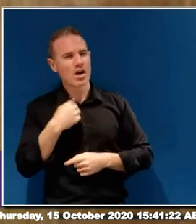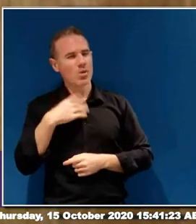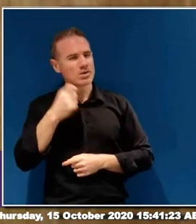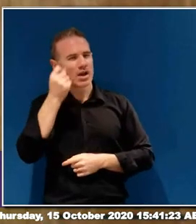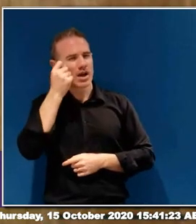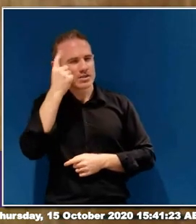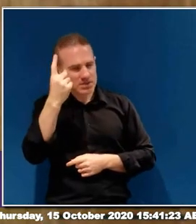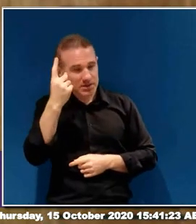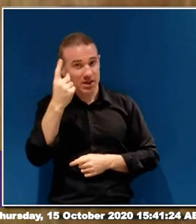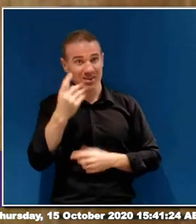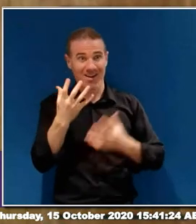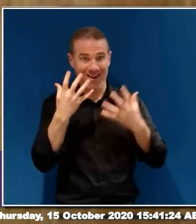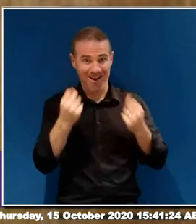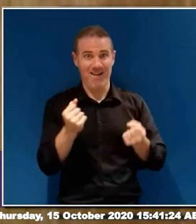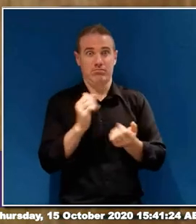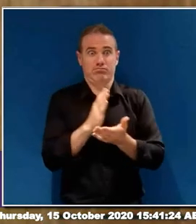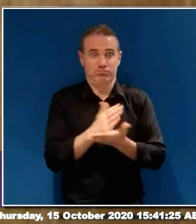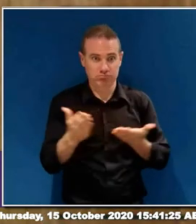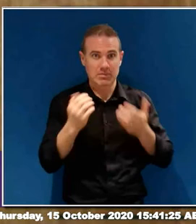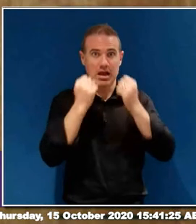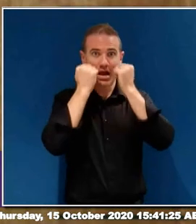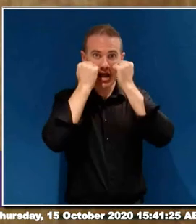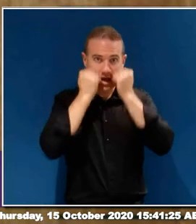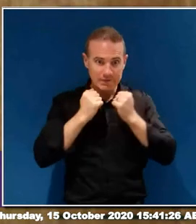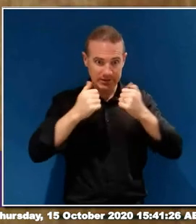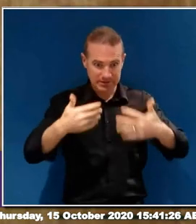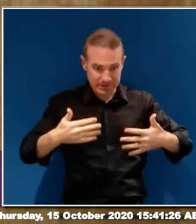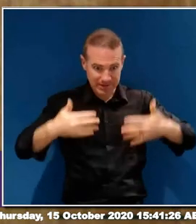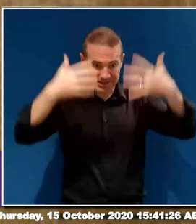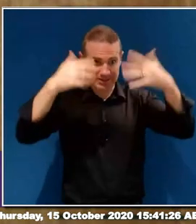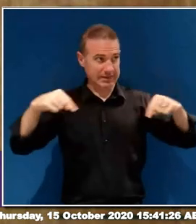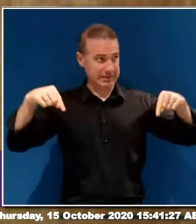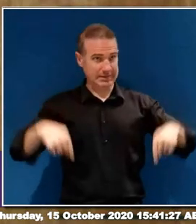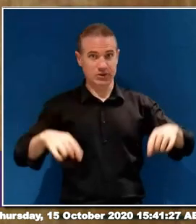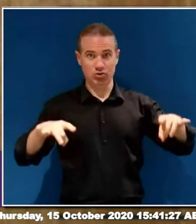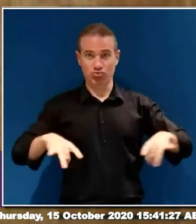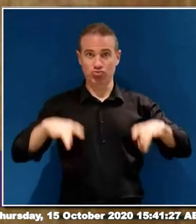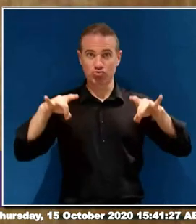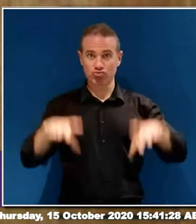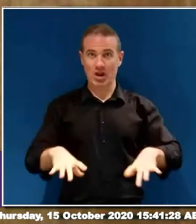that suspension of a student/child with disability will typically occur